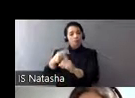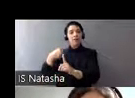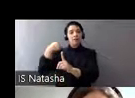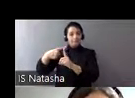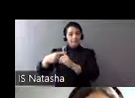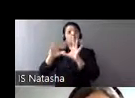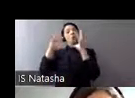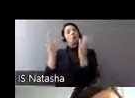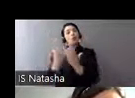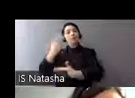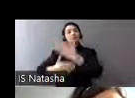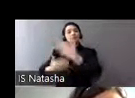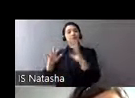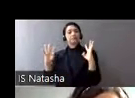summit.